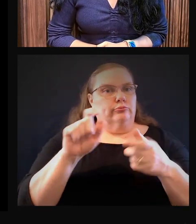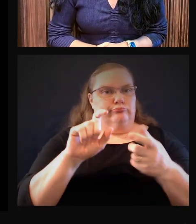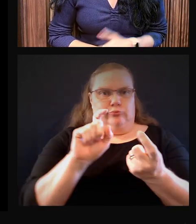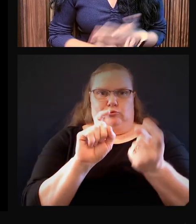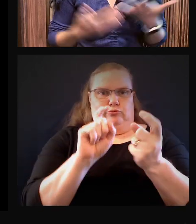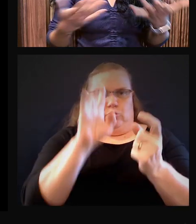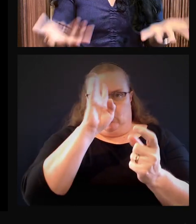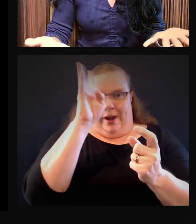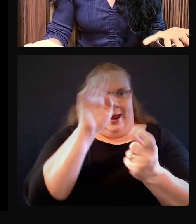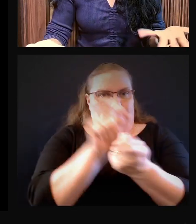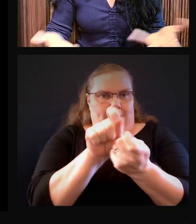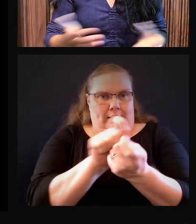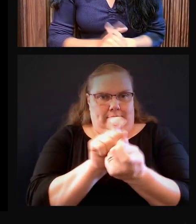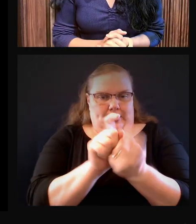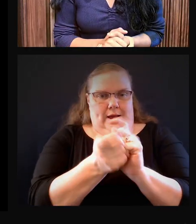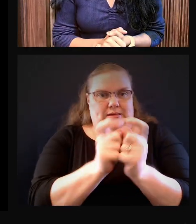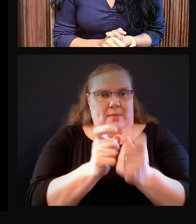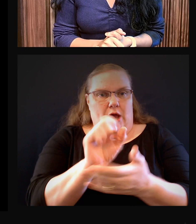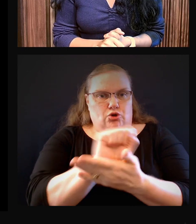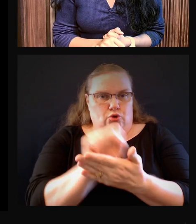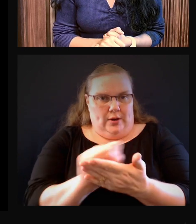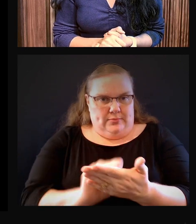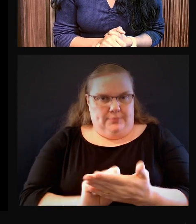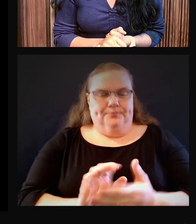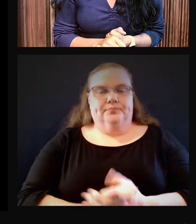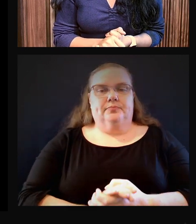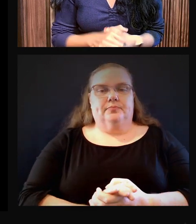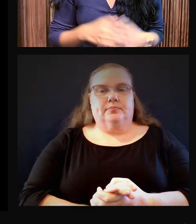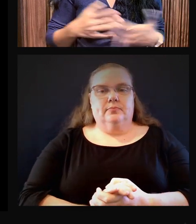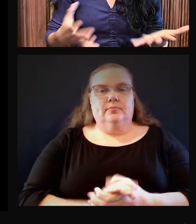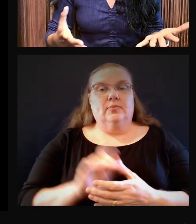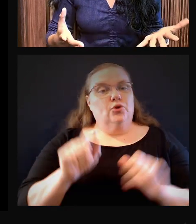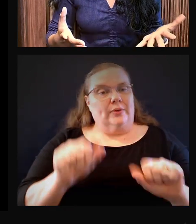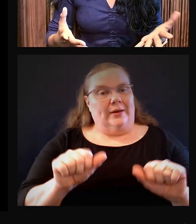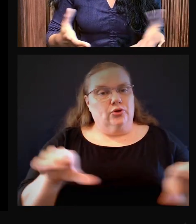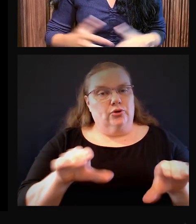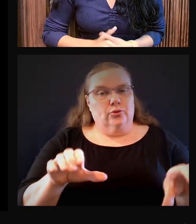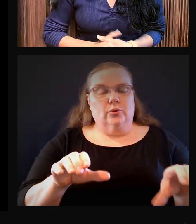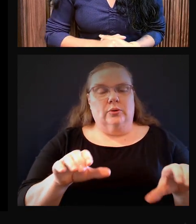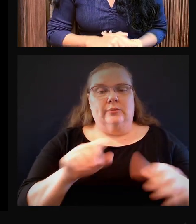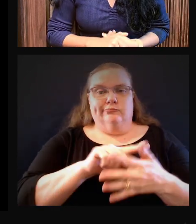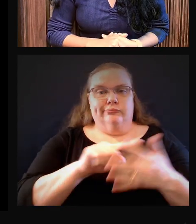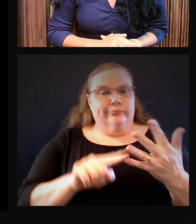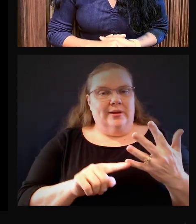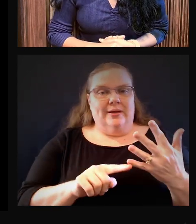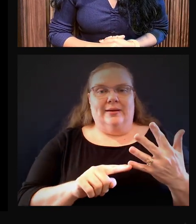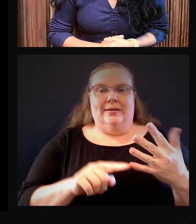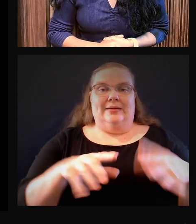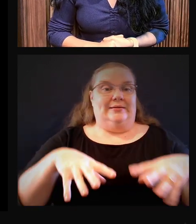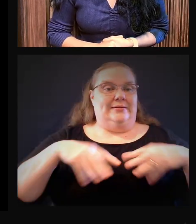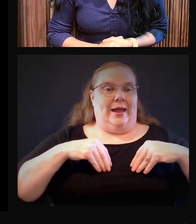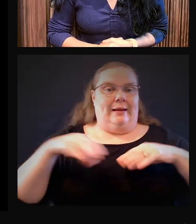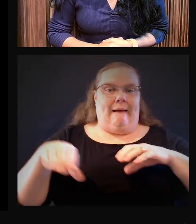and some of the scripting that you can do here can be capable of doing an action such as provide exclusive access to a sale